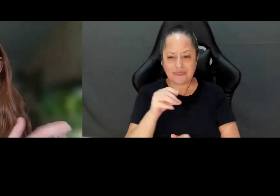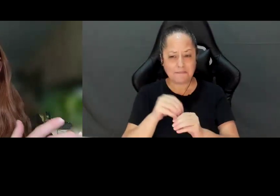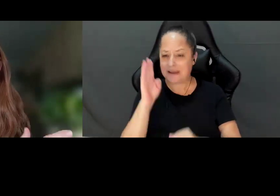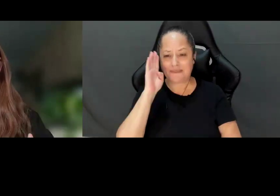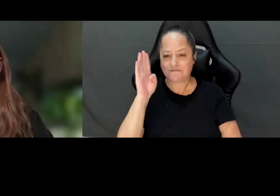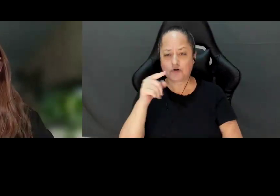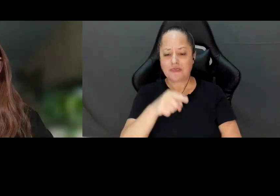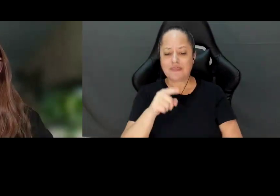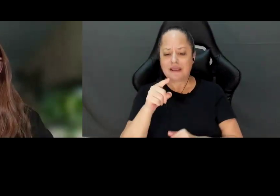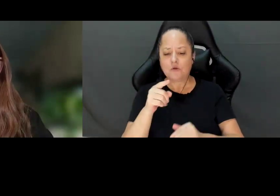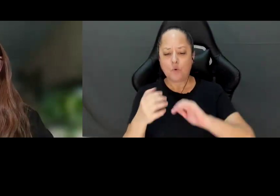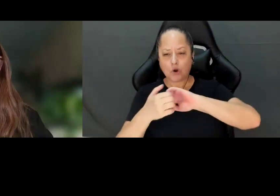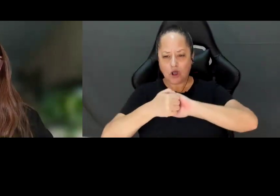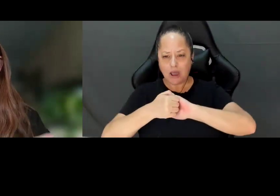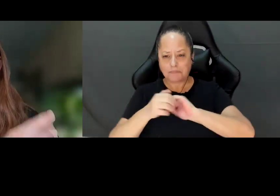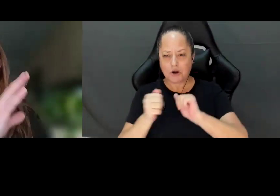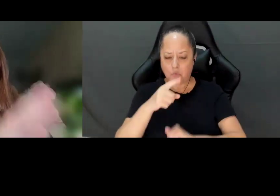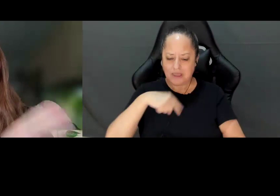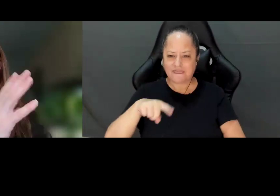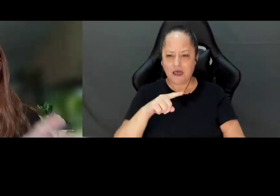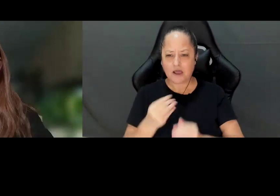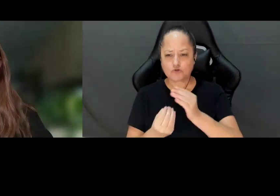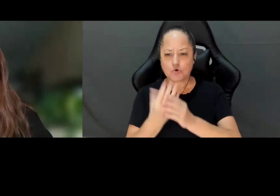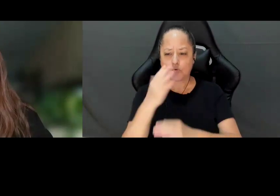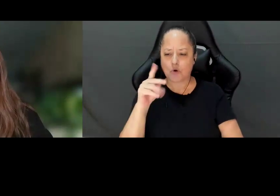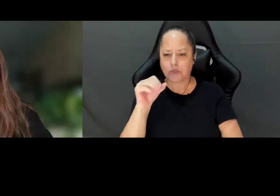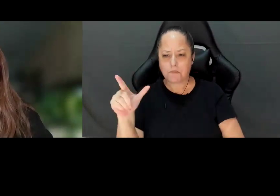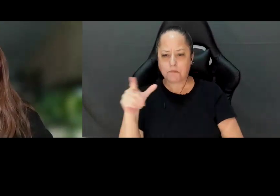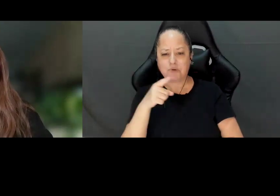These folks work with us to grow the pool they are fishing in.